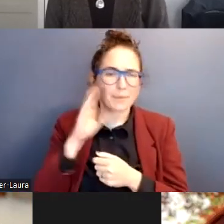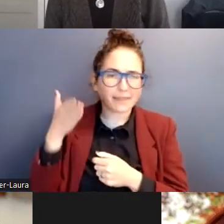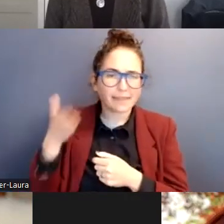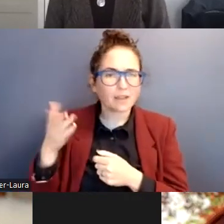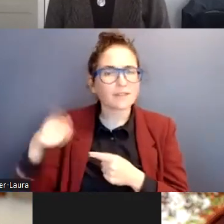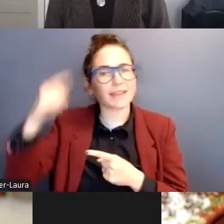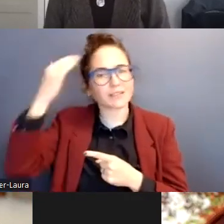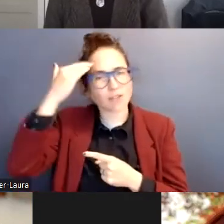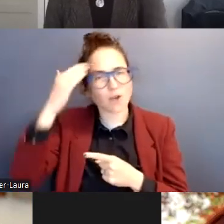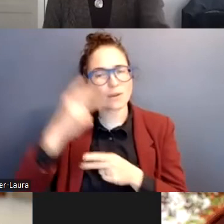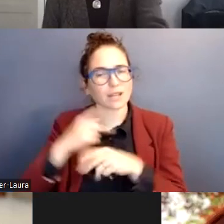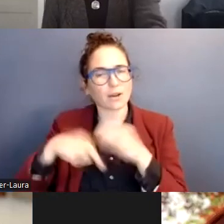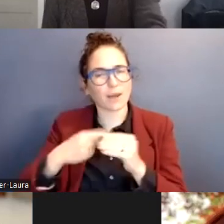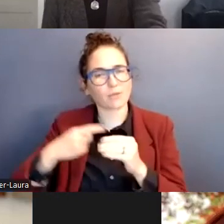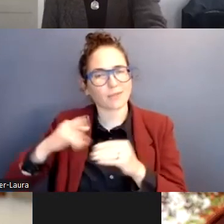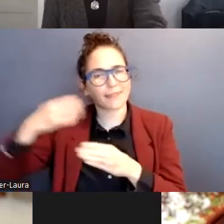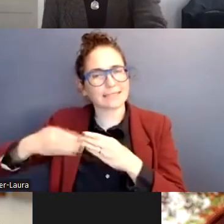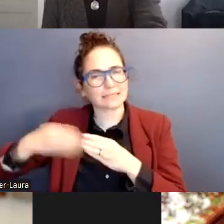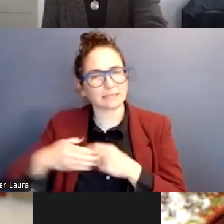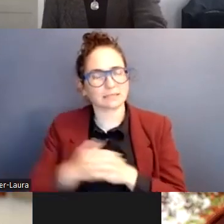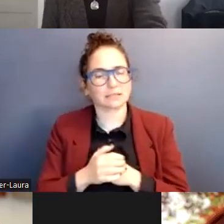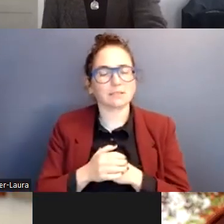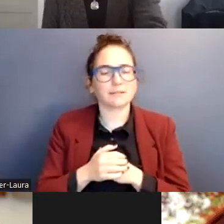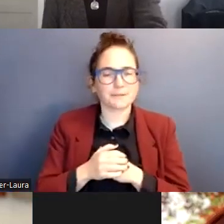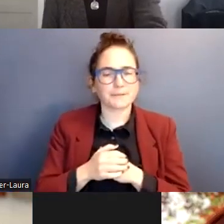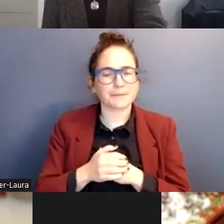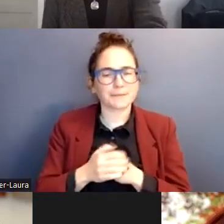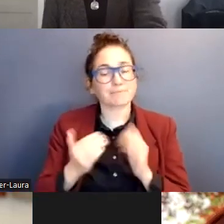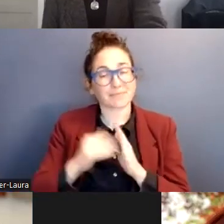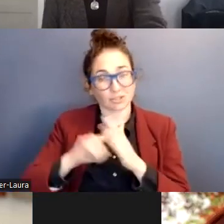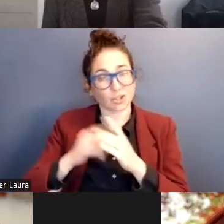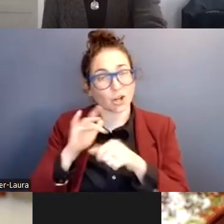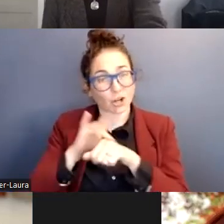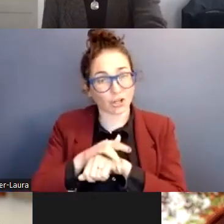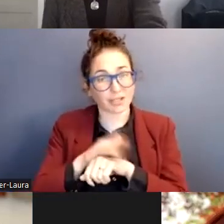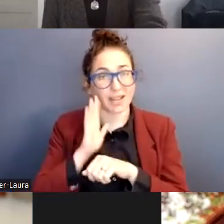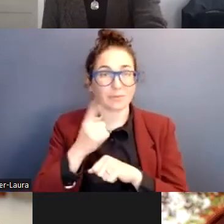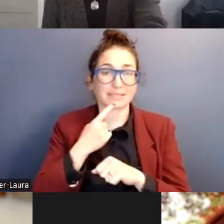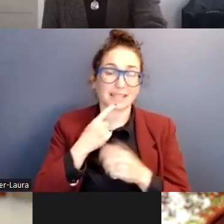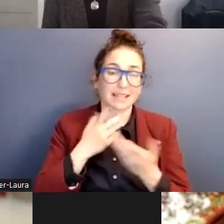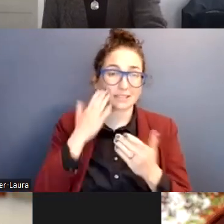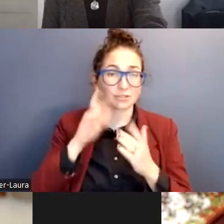about at the end? And again, start early. And I would say by that start when people enter an